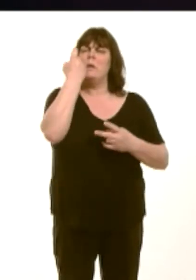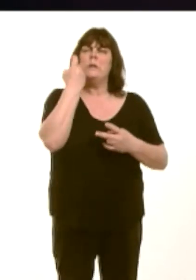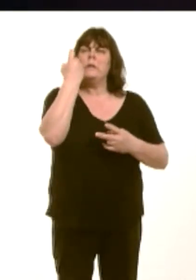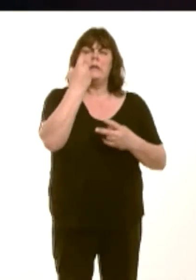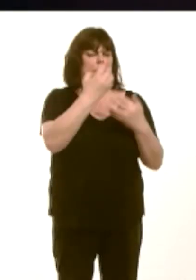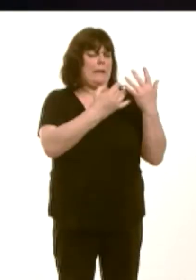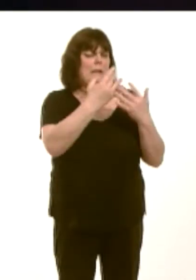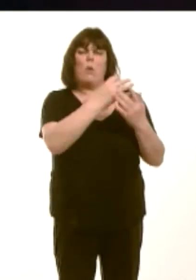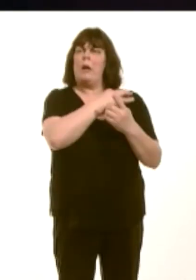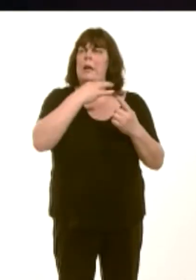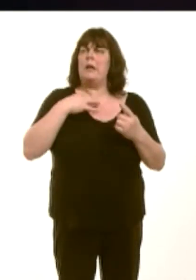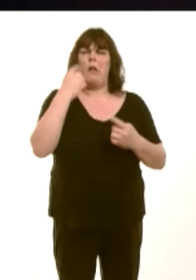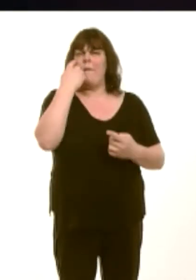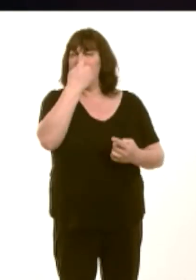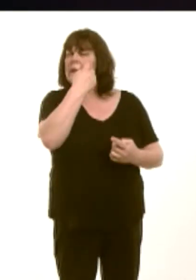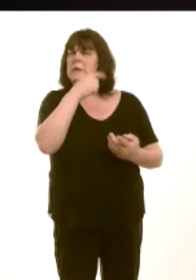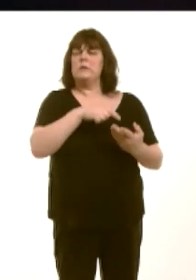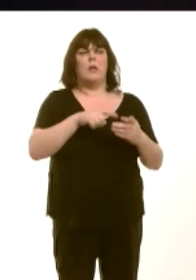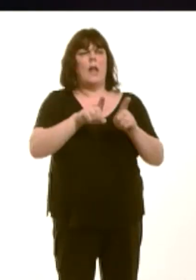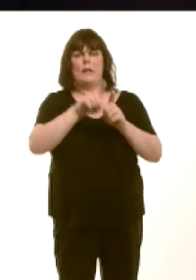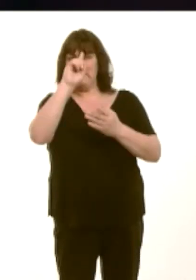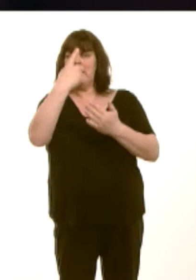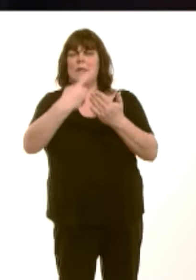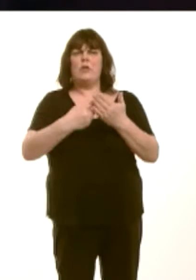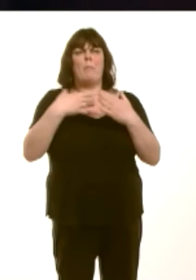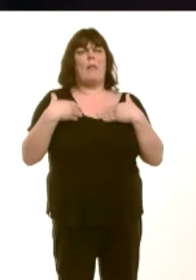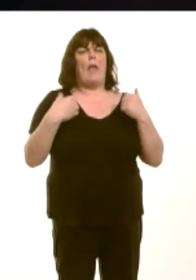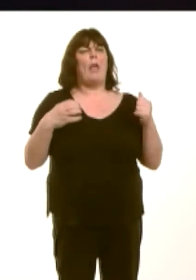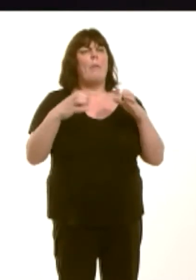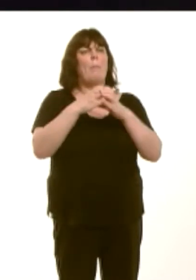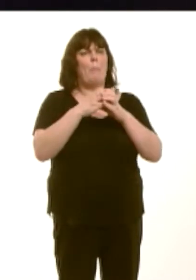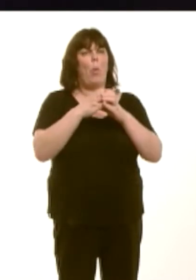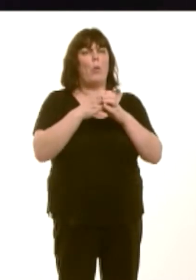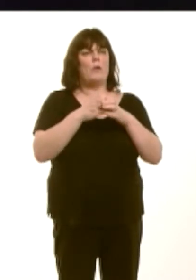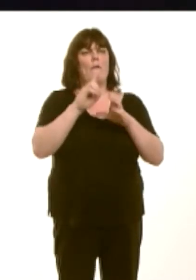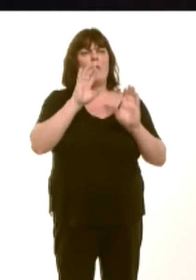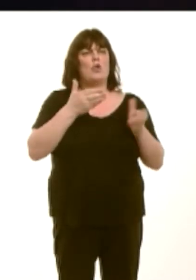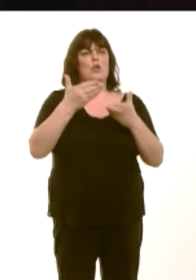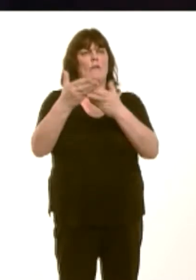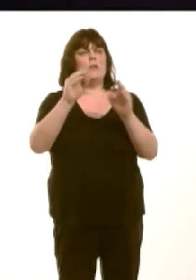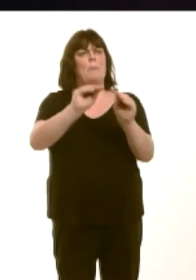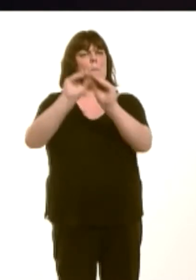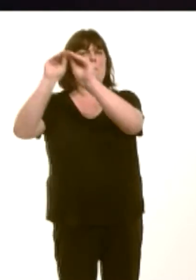evidence and the decision by the health board to move the service could not be altered.